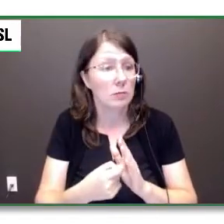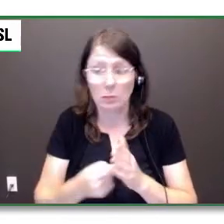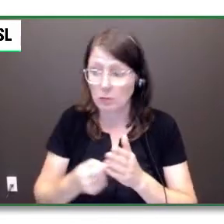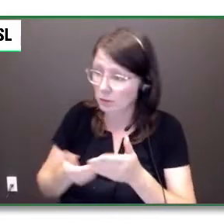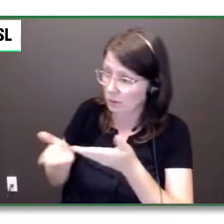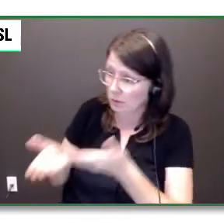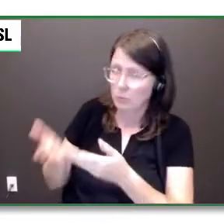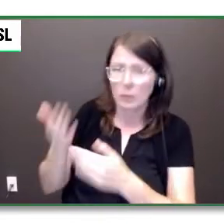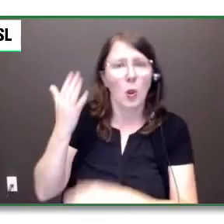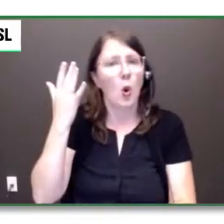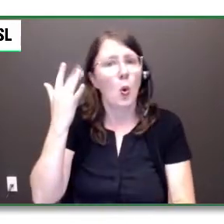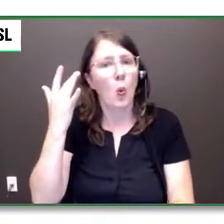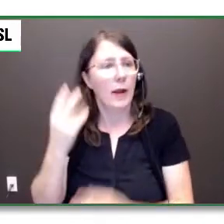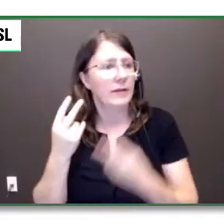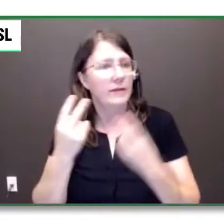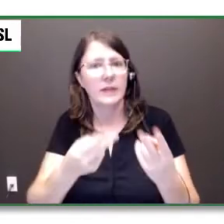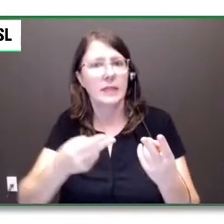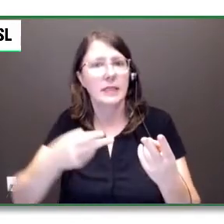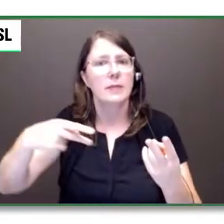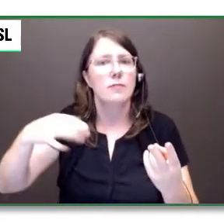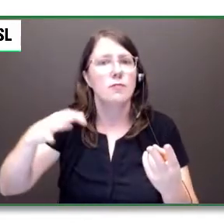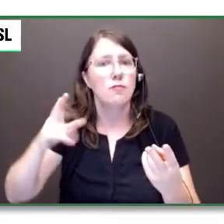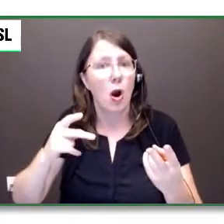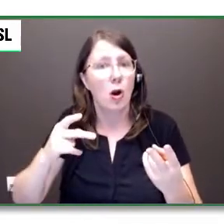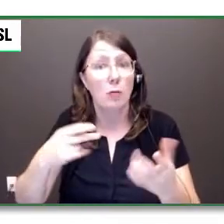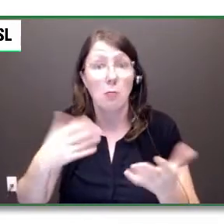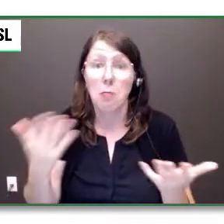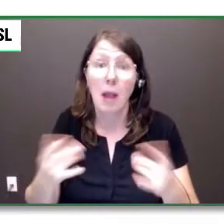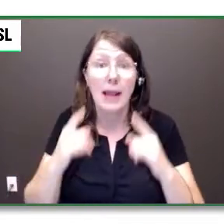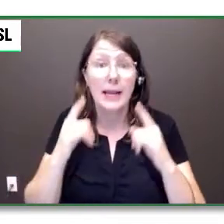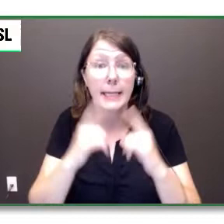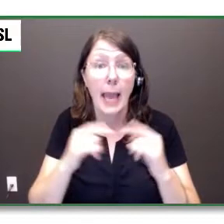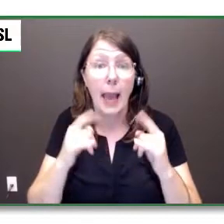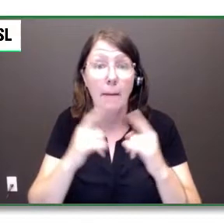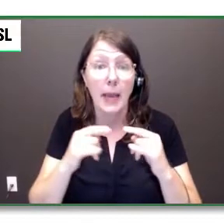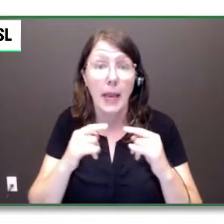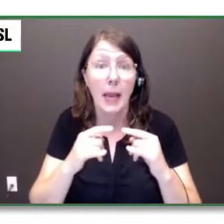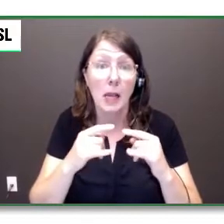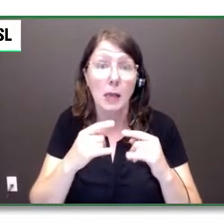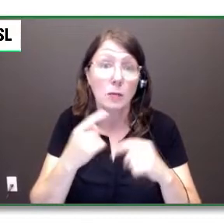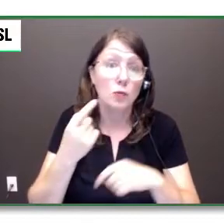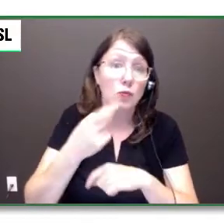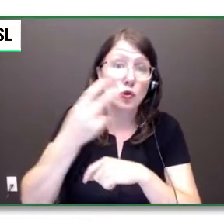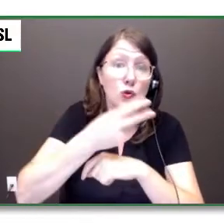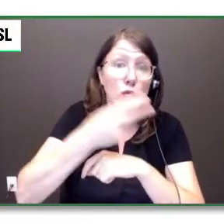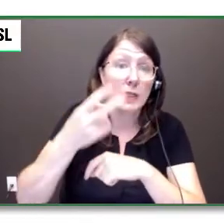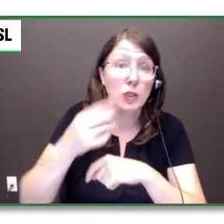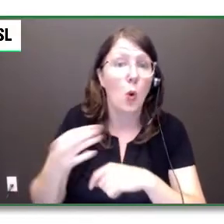um visit. So those those two types of visits have very different expectations